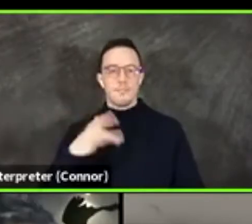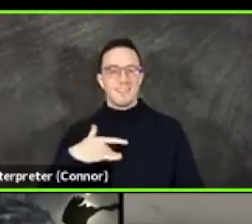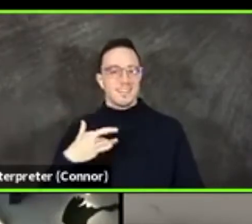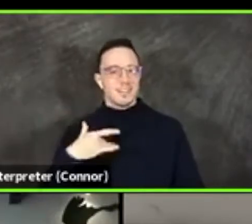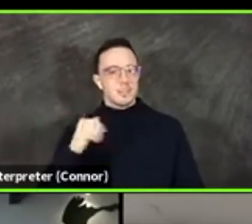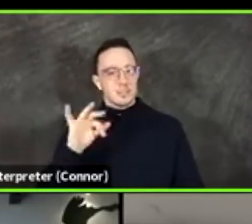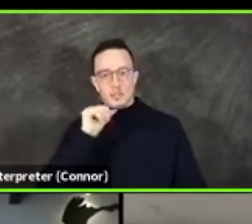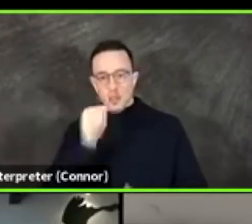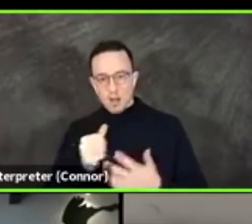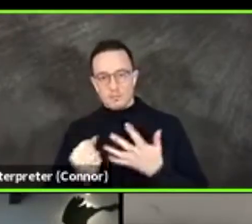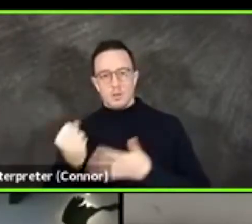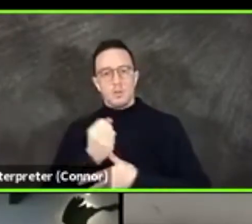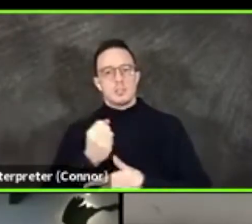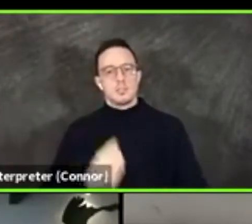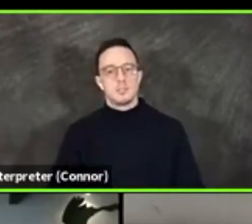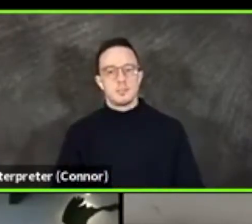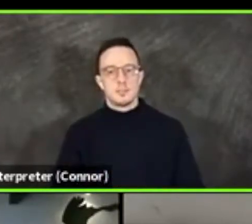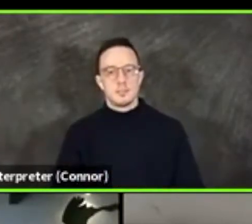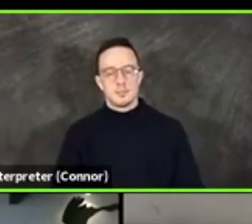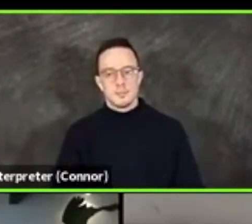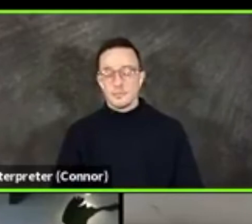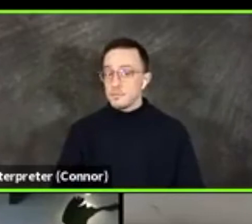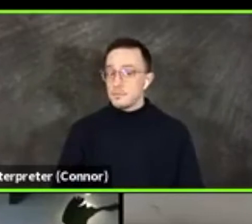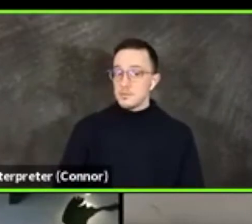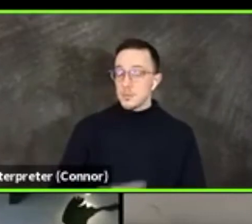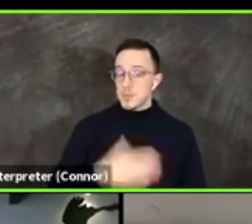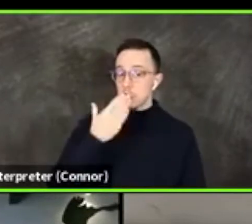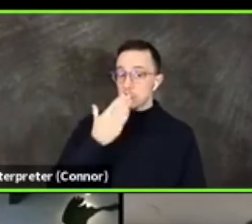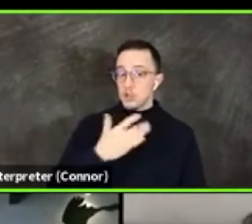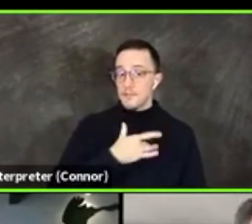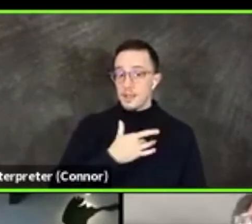(EMILY): A GOOD FEELING? (JACKSON): YEAH, A GOOD FEELING,